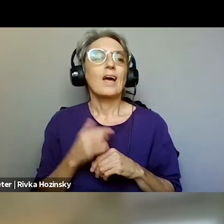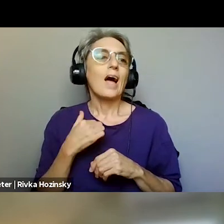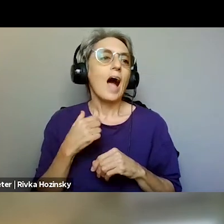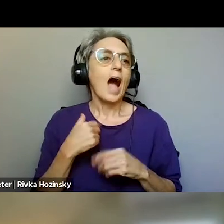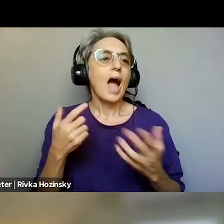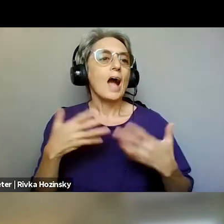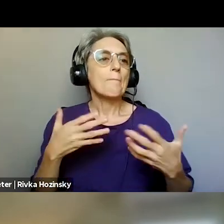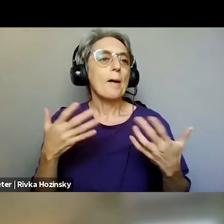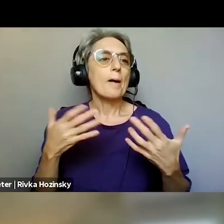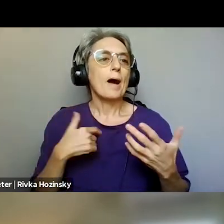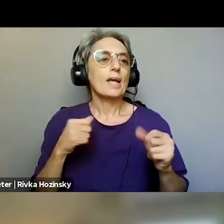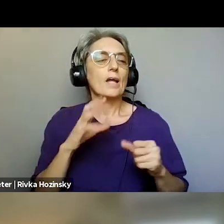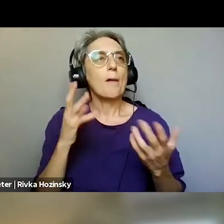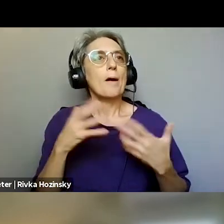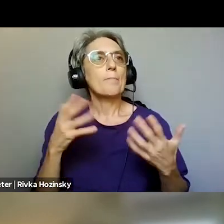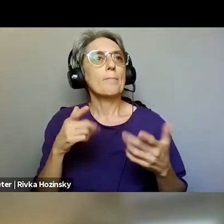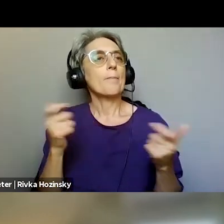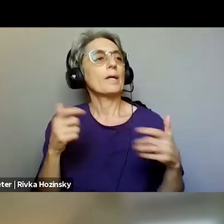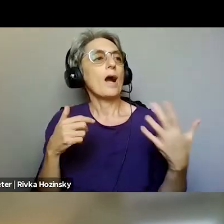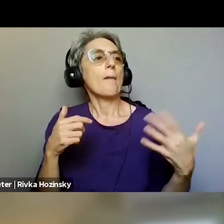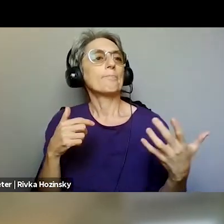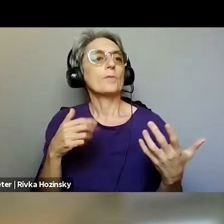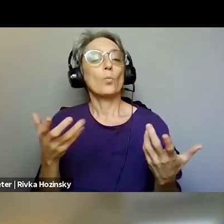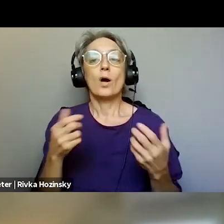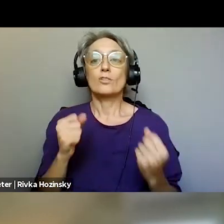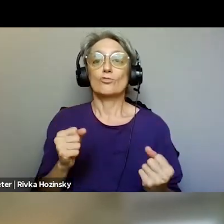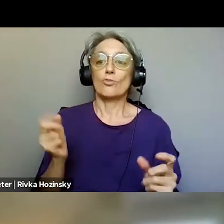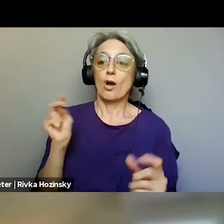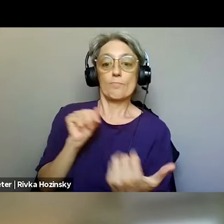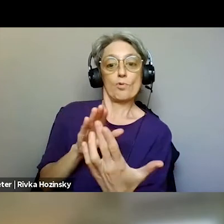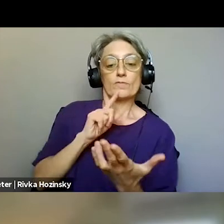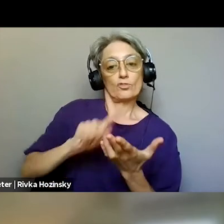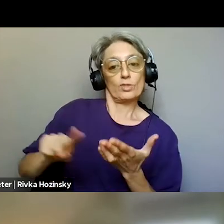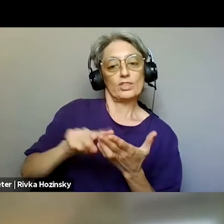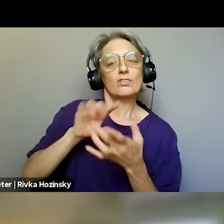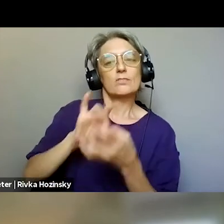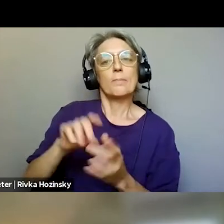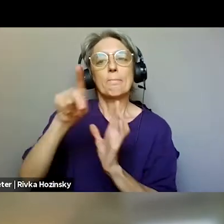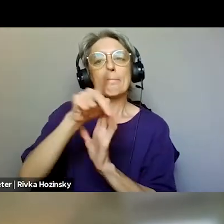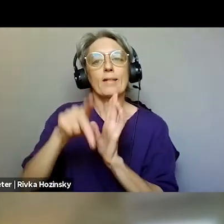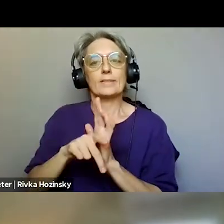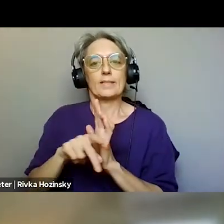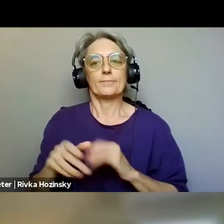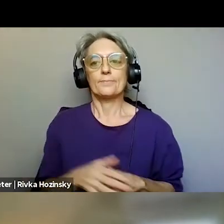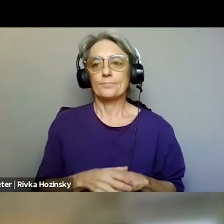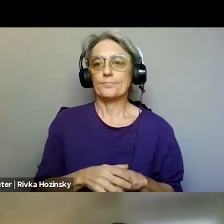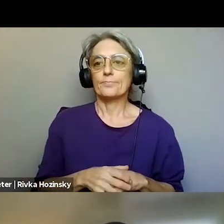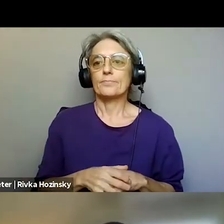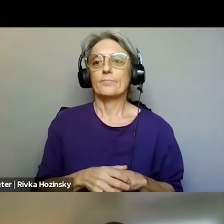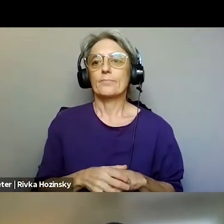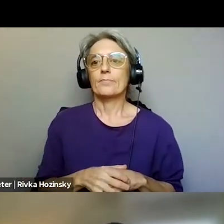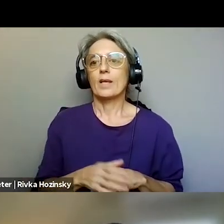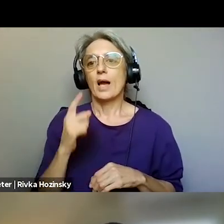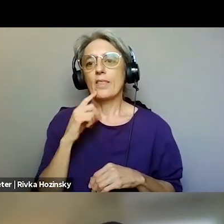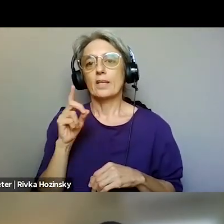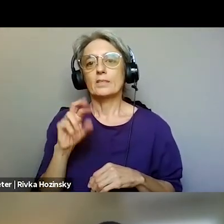there I think a big angle for research is policy. I think that so Dr. Brown you're in Canada,